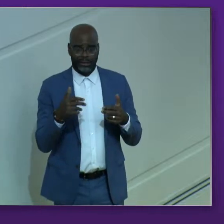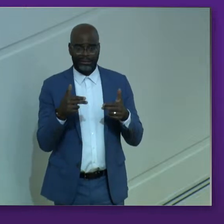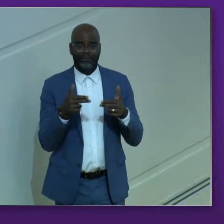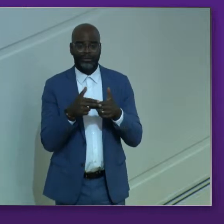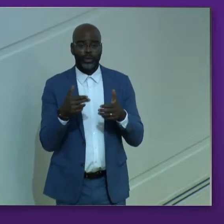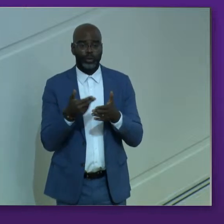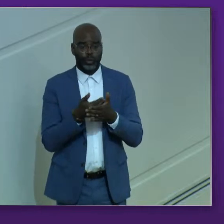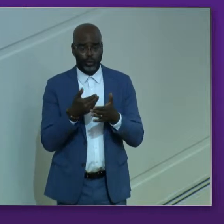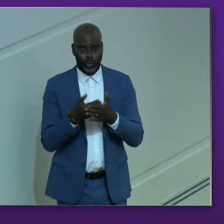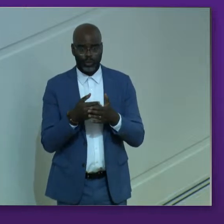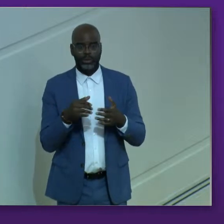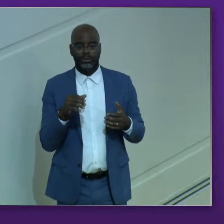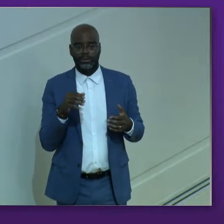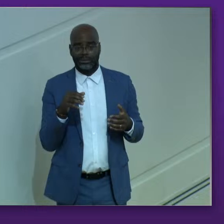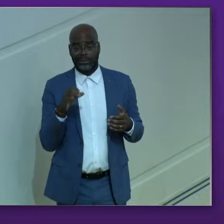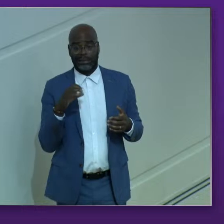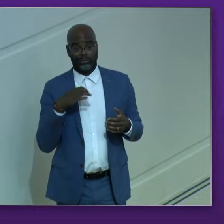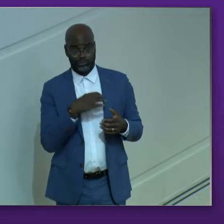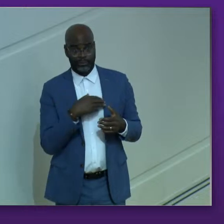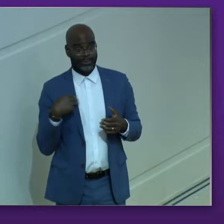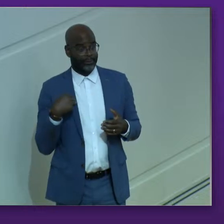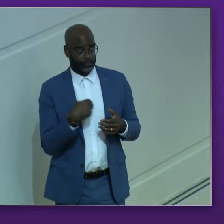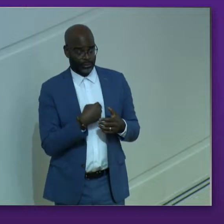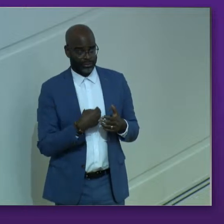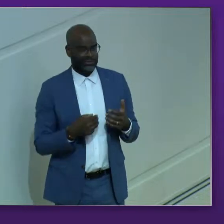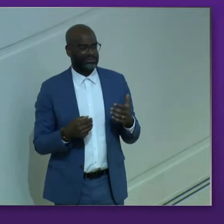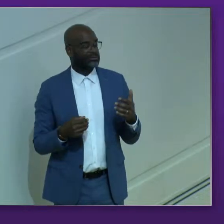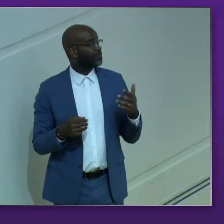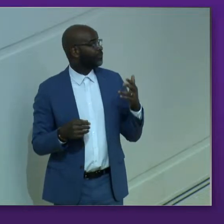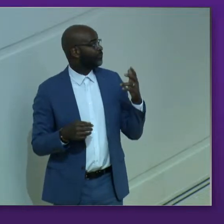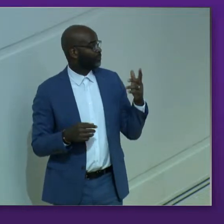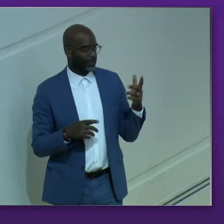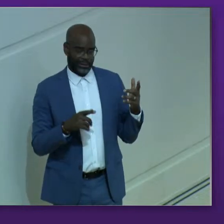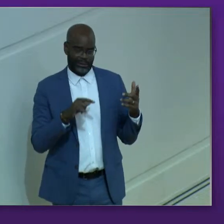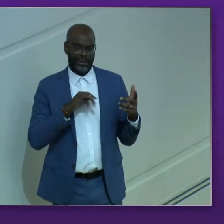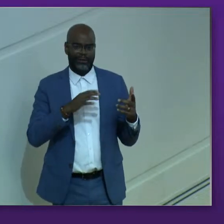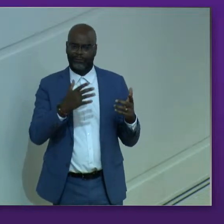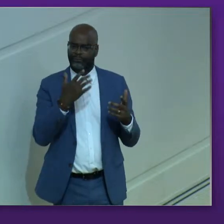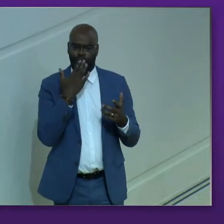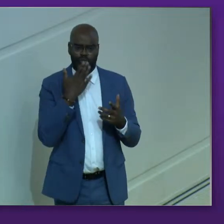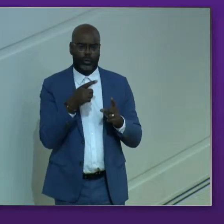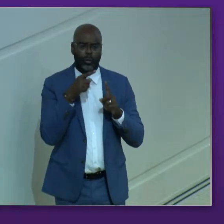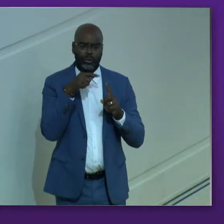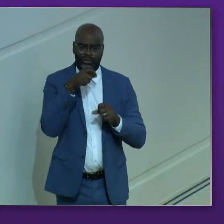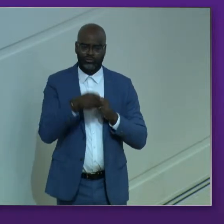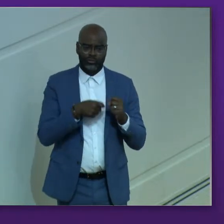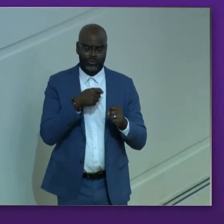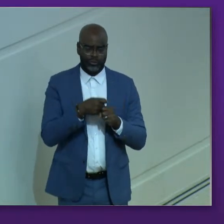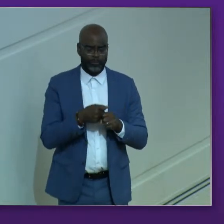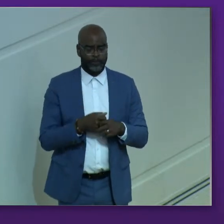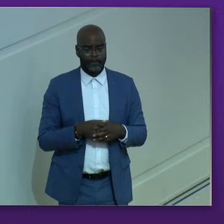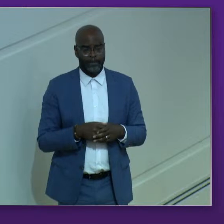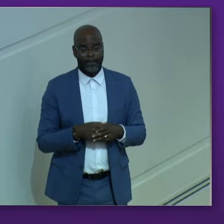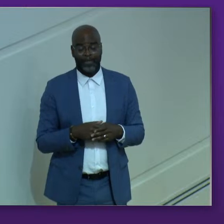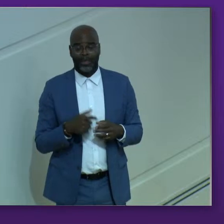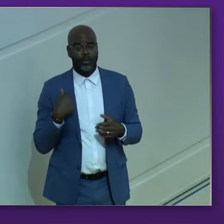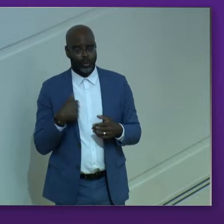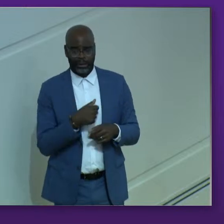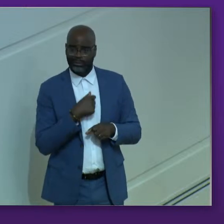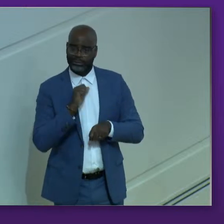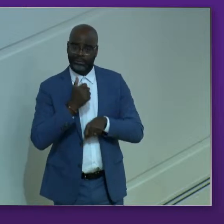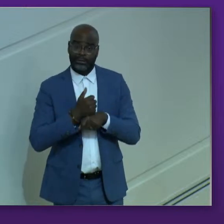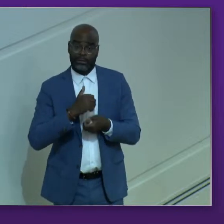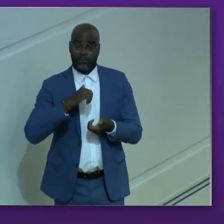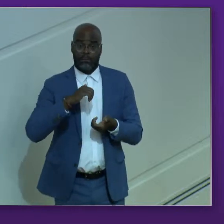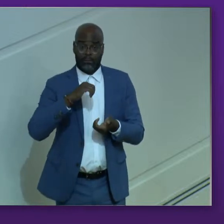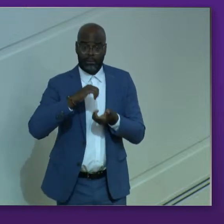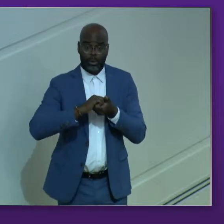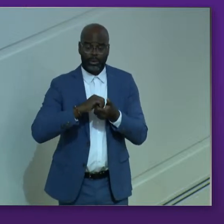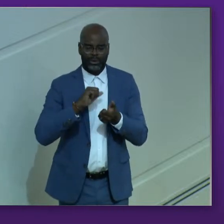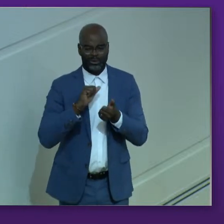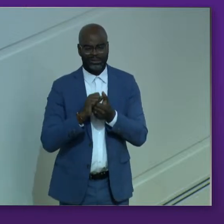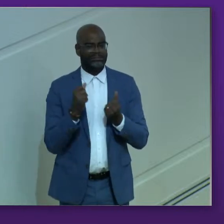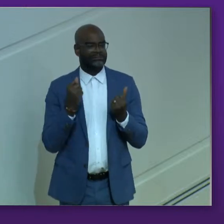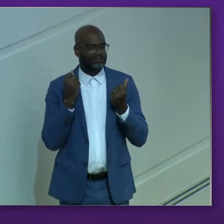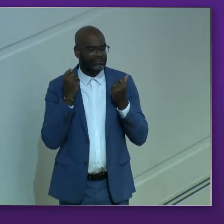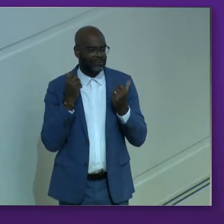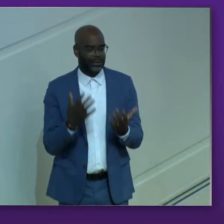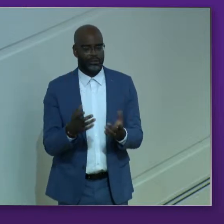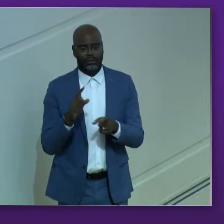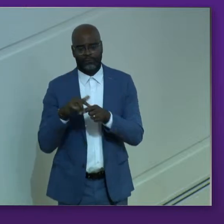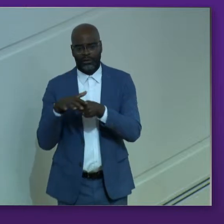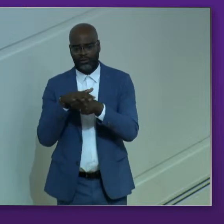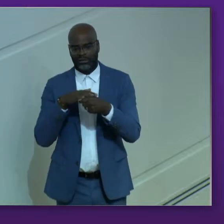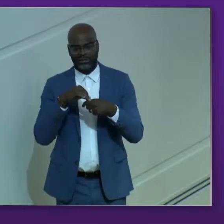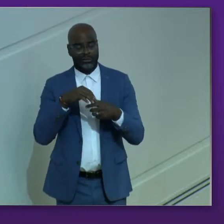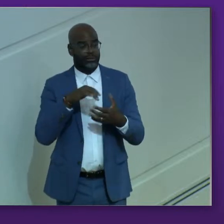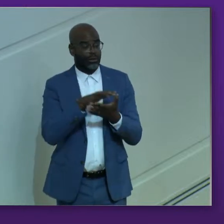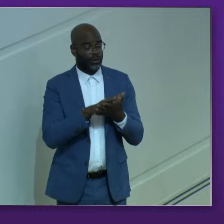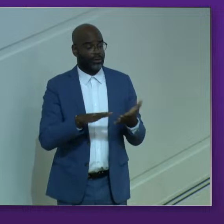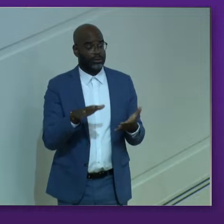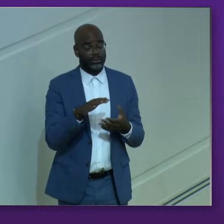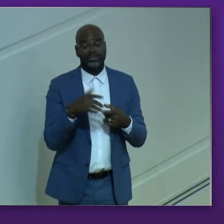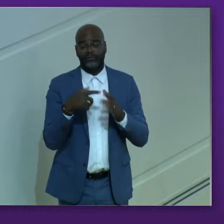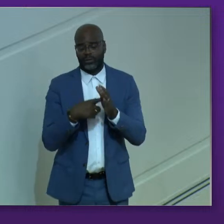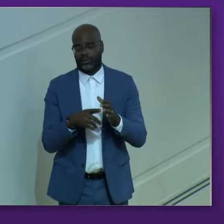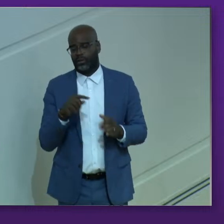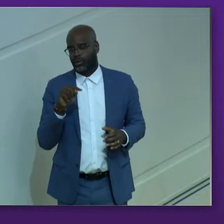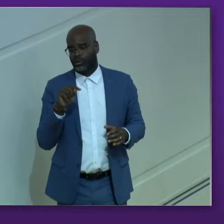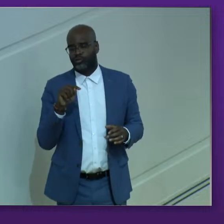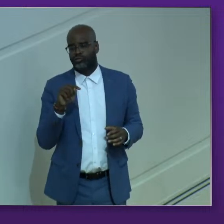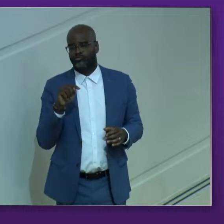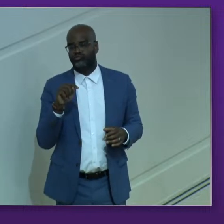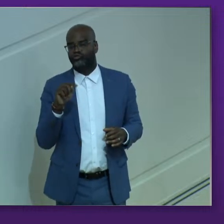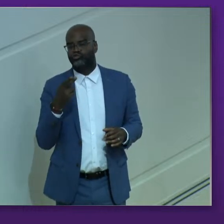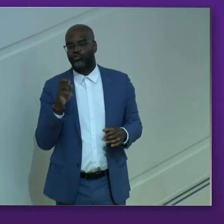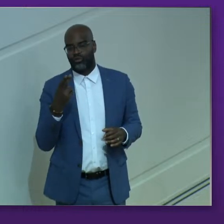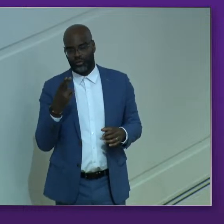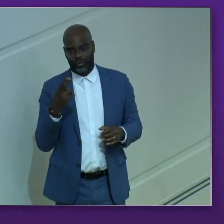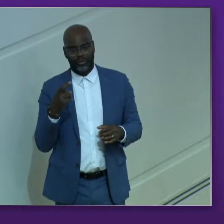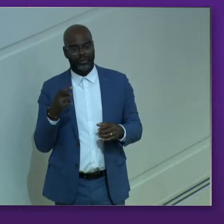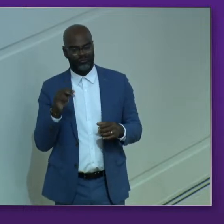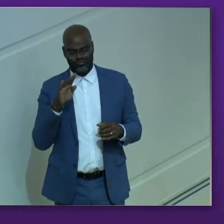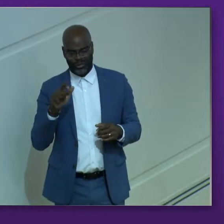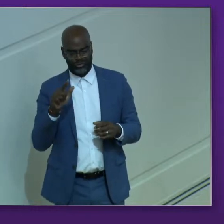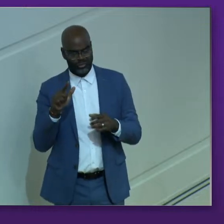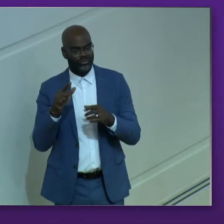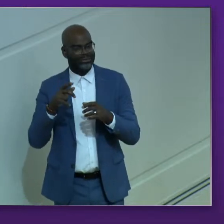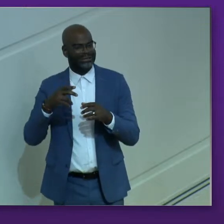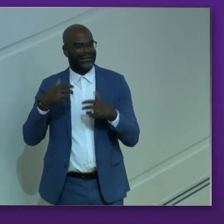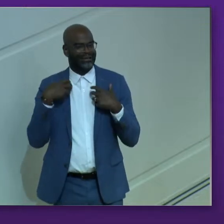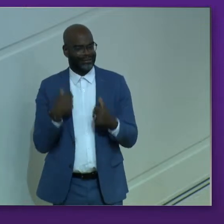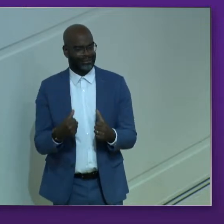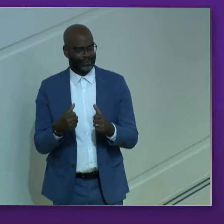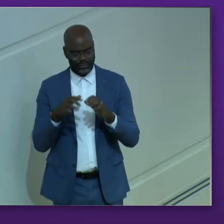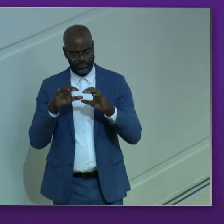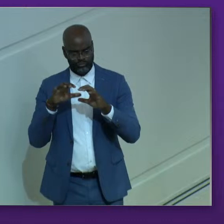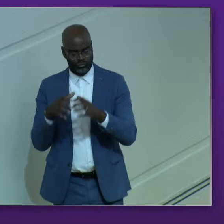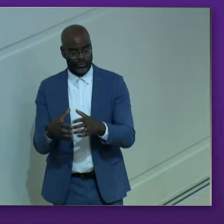WILL BE THE INDIVIDUAL SIDES OF